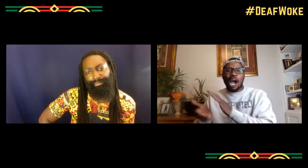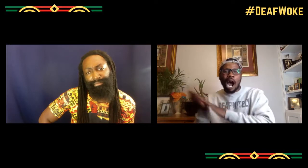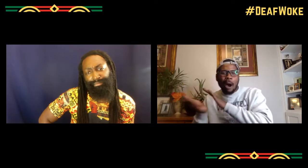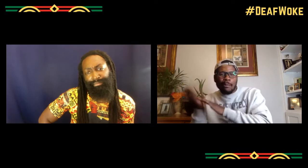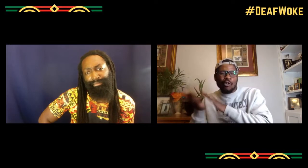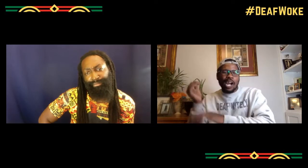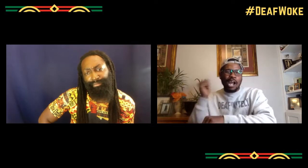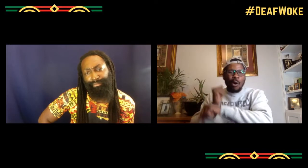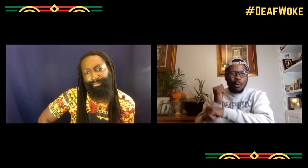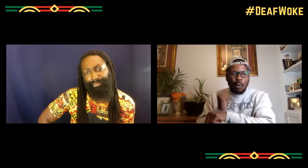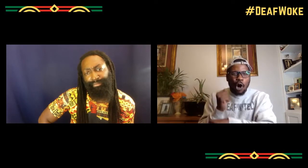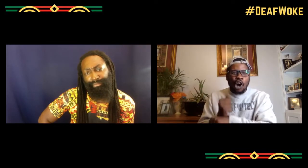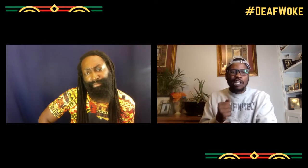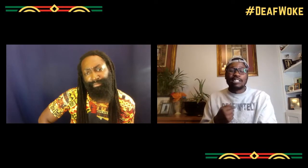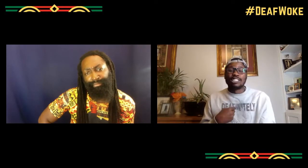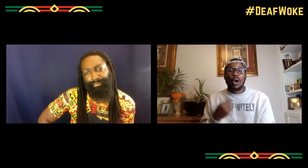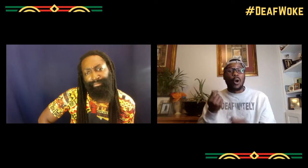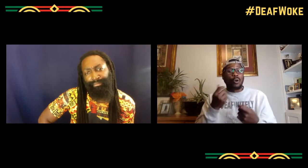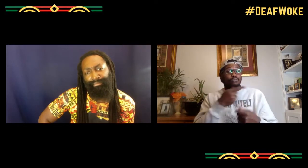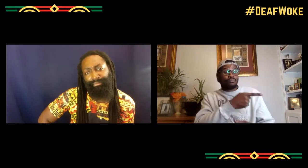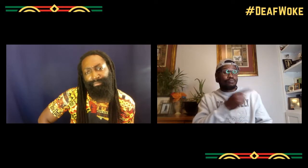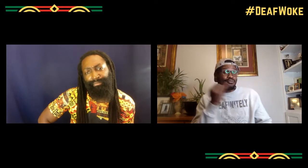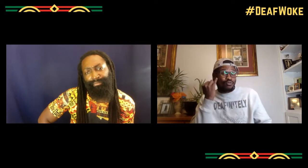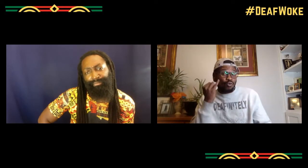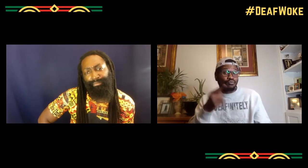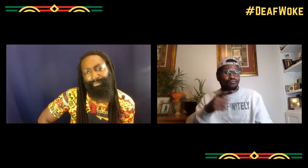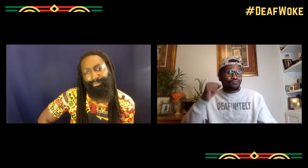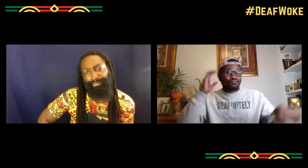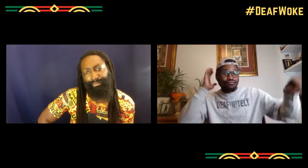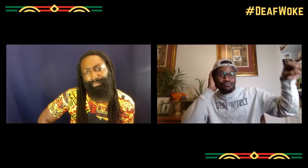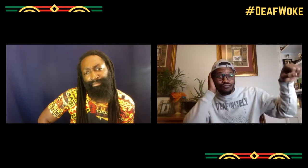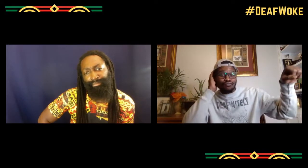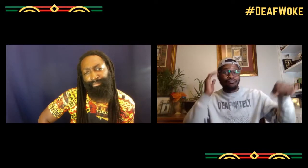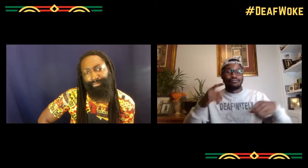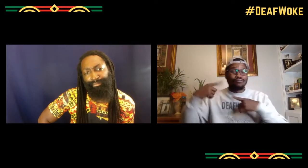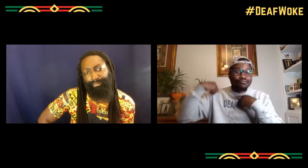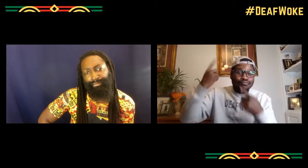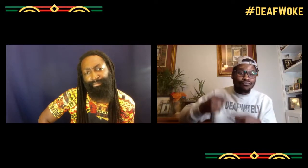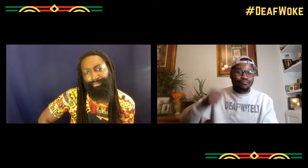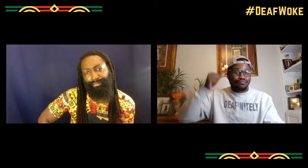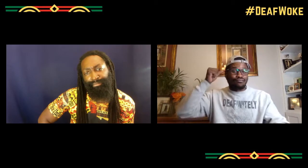and I grew up that way. So, I kind of operating and working in under that premise.